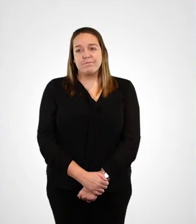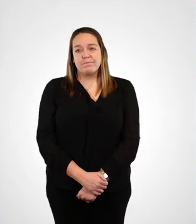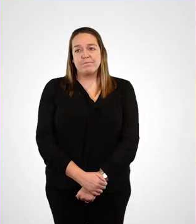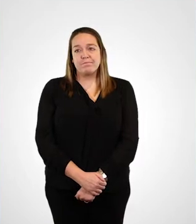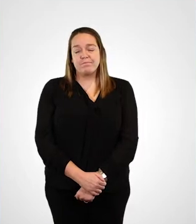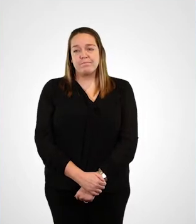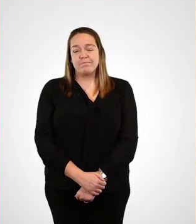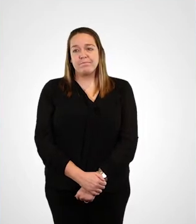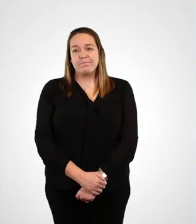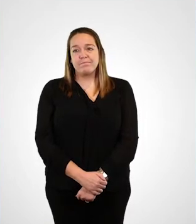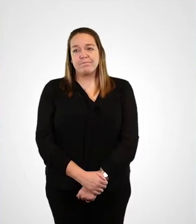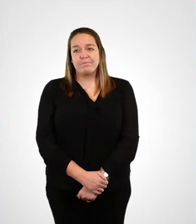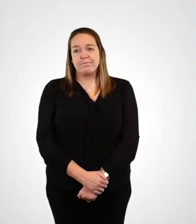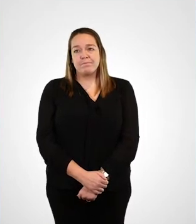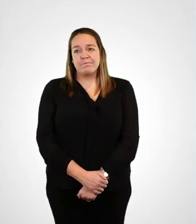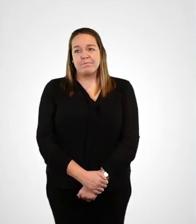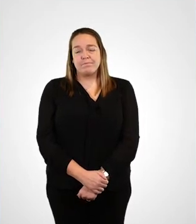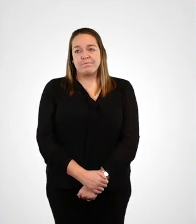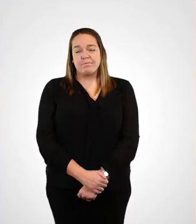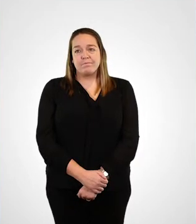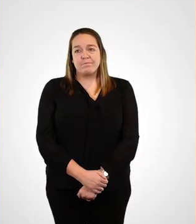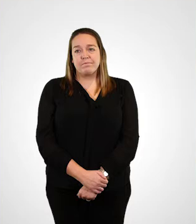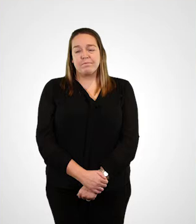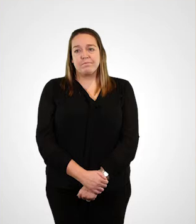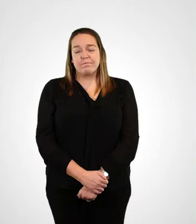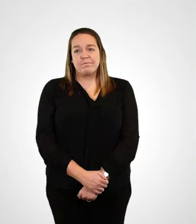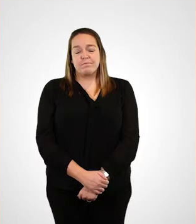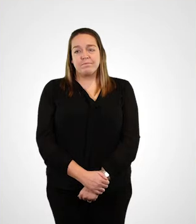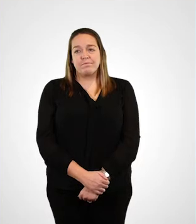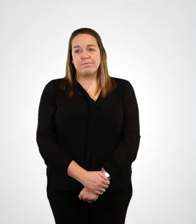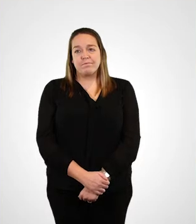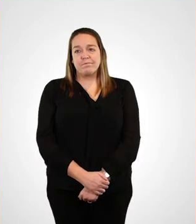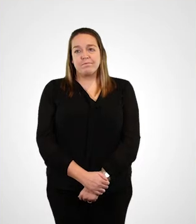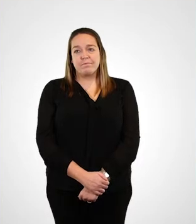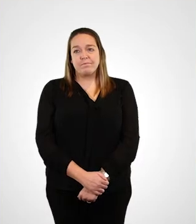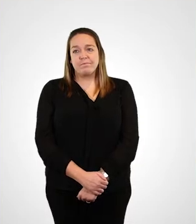And a bow. She was wearing a bow in her hair like you?